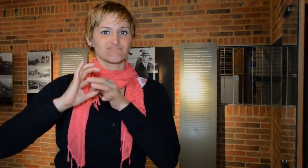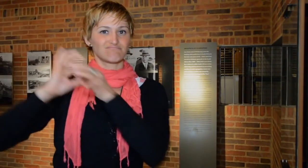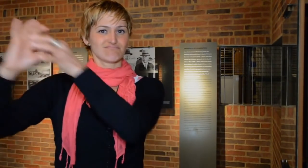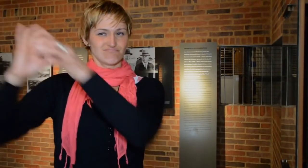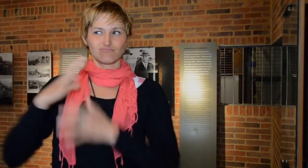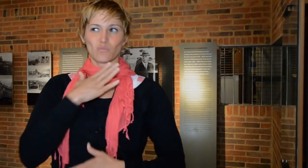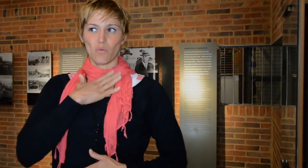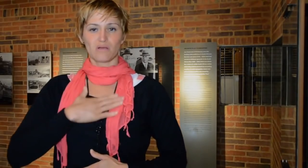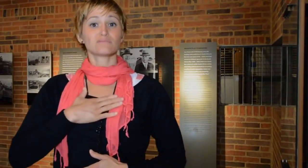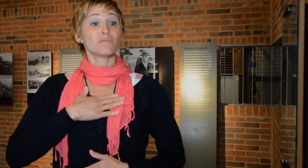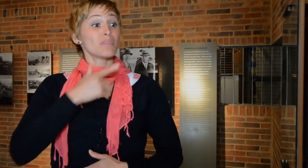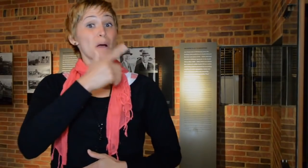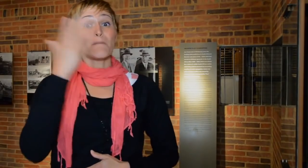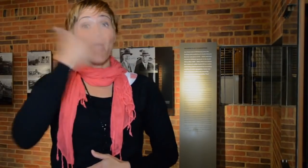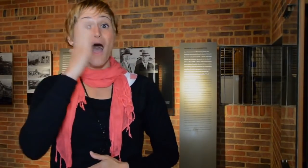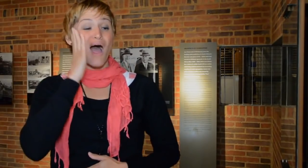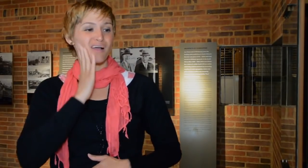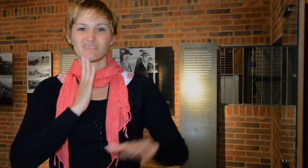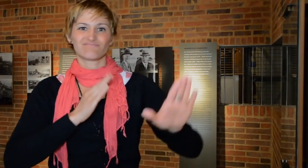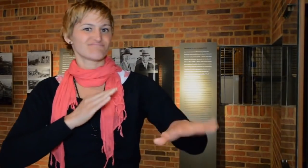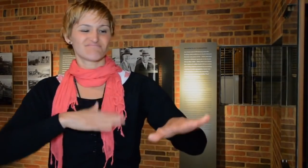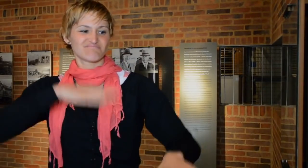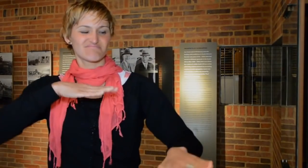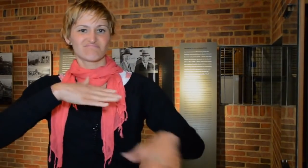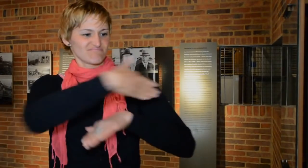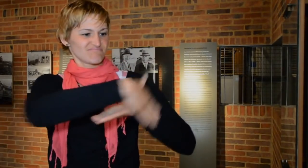and to have a relationship with the UK,